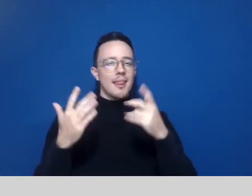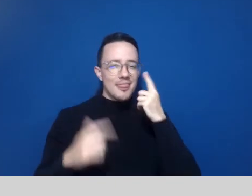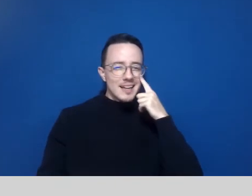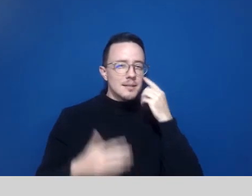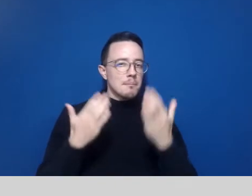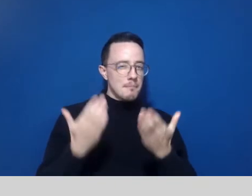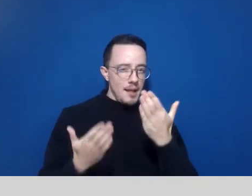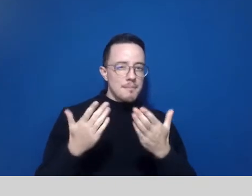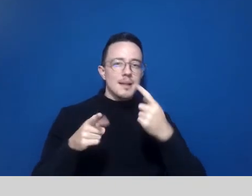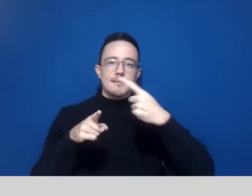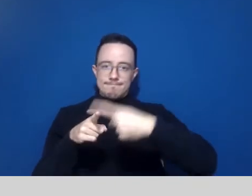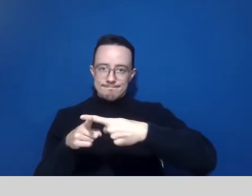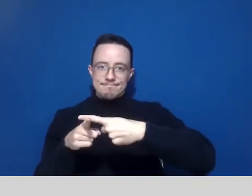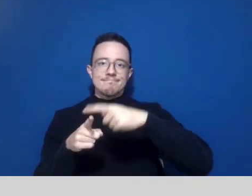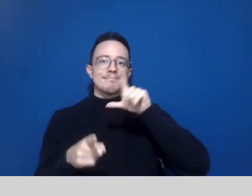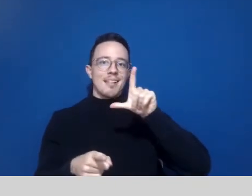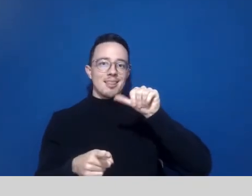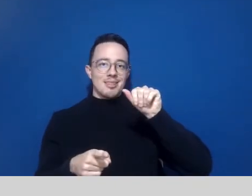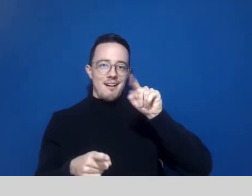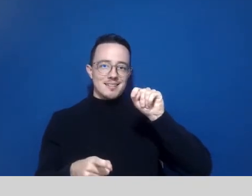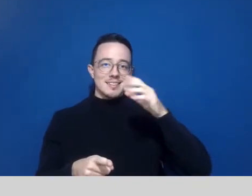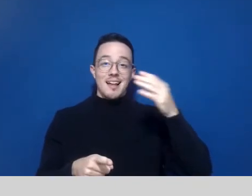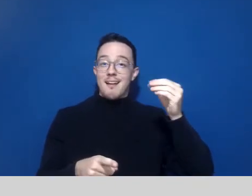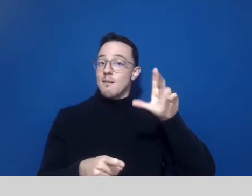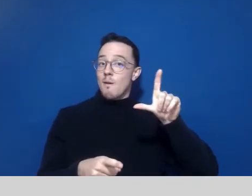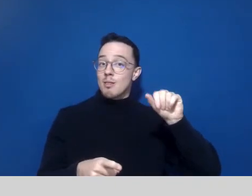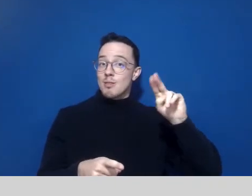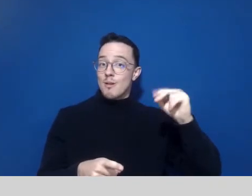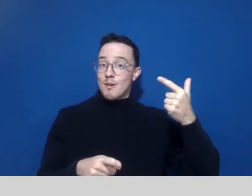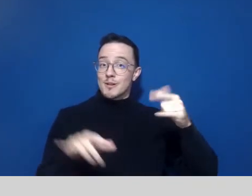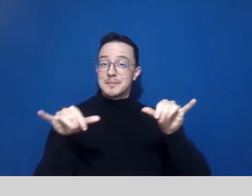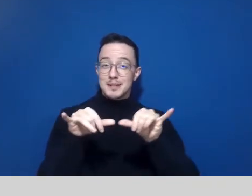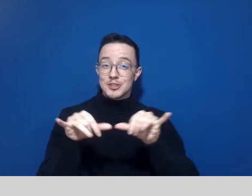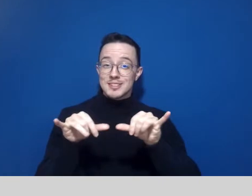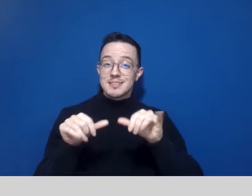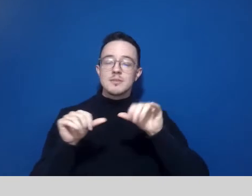and longitudes. And we can do something really interesting with that.